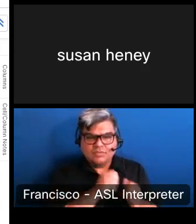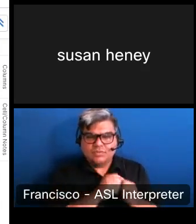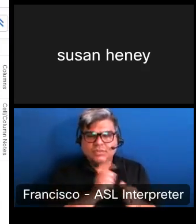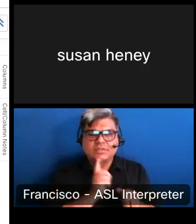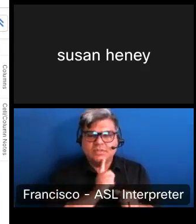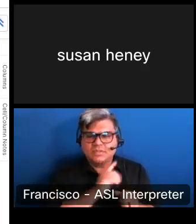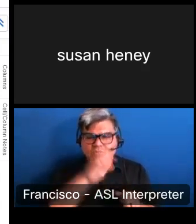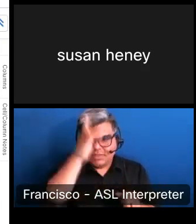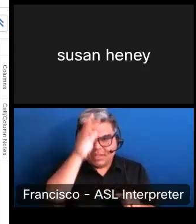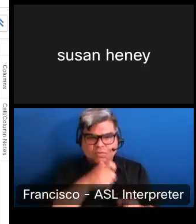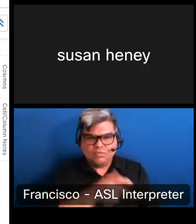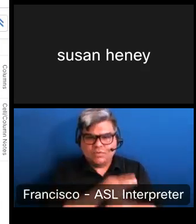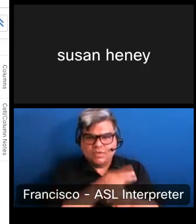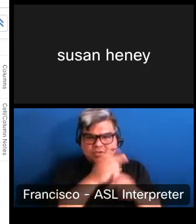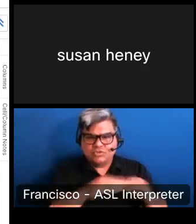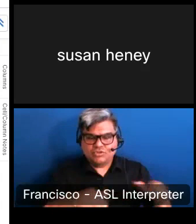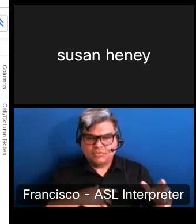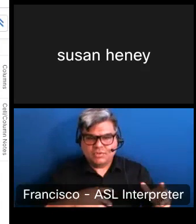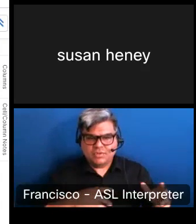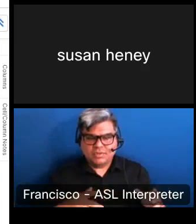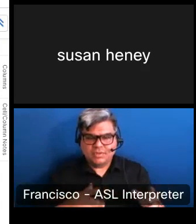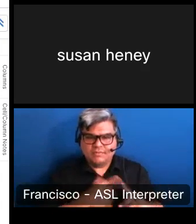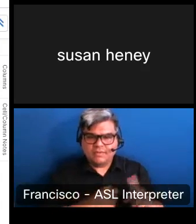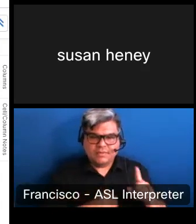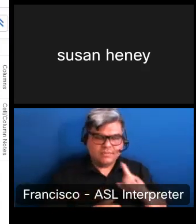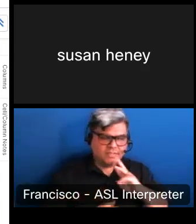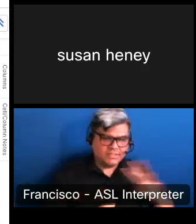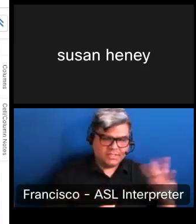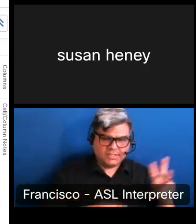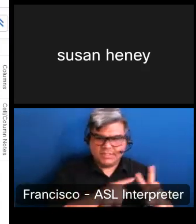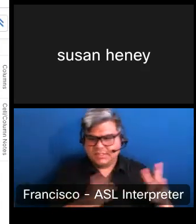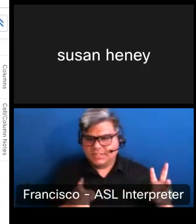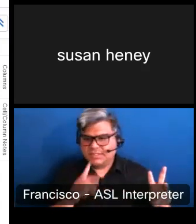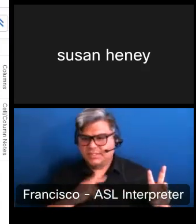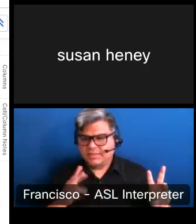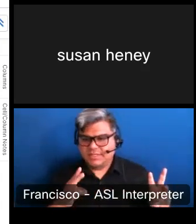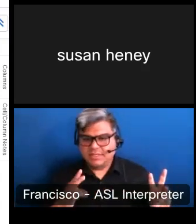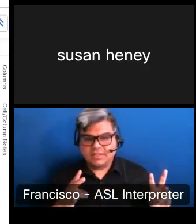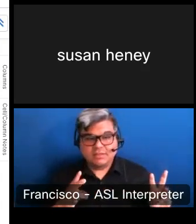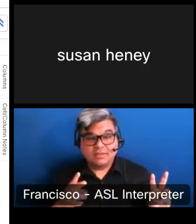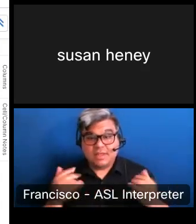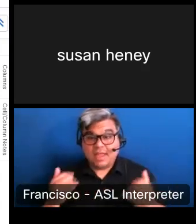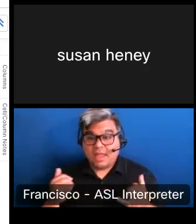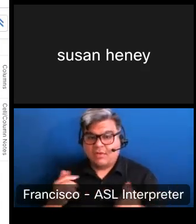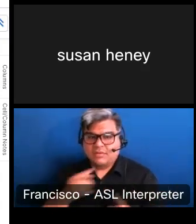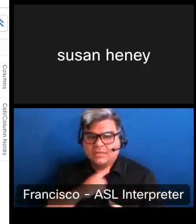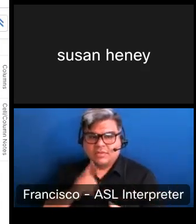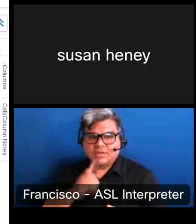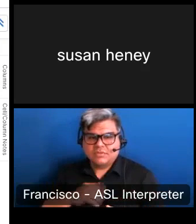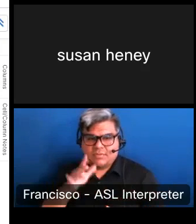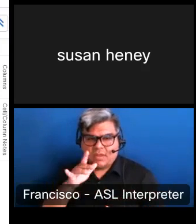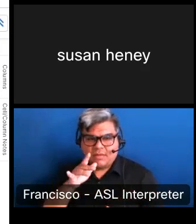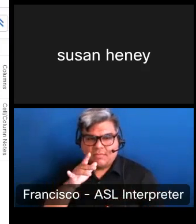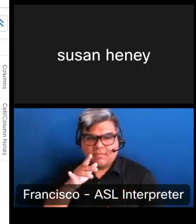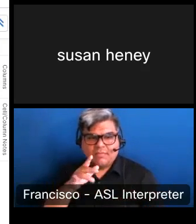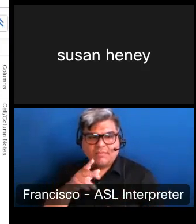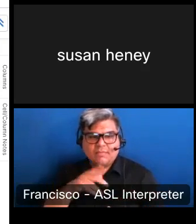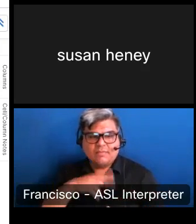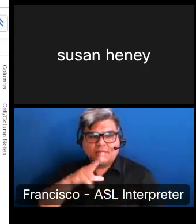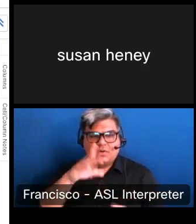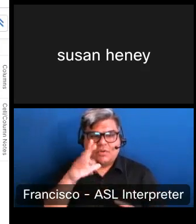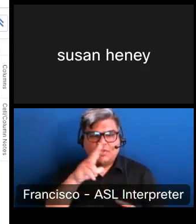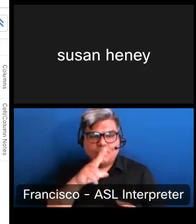from the ages of 6 to 17 years. So now let's look at single moms. There are 31,000 White